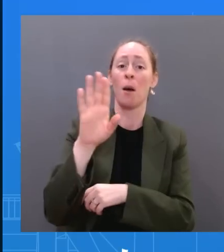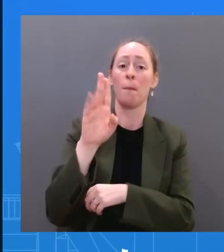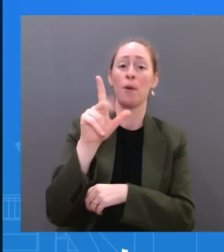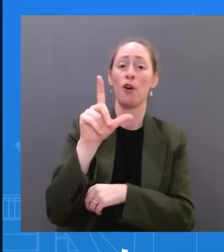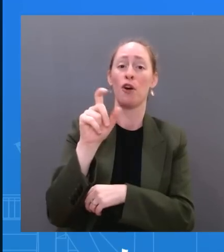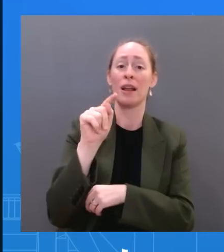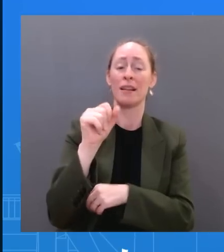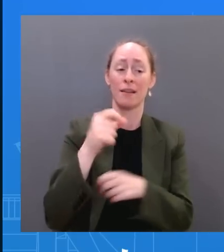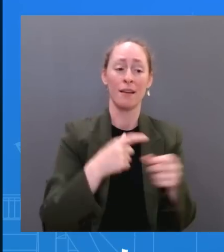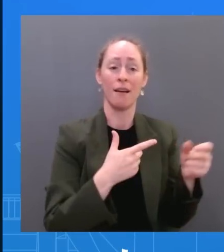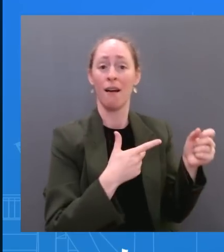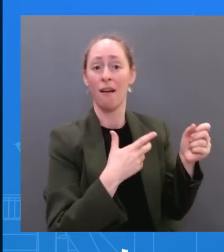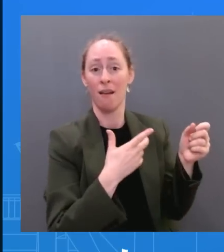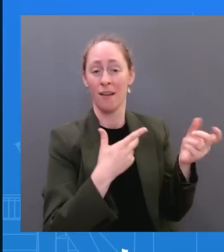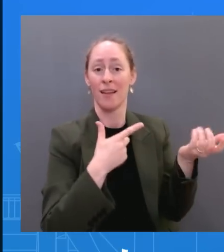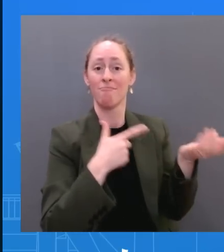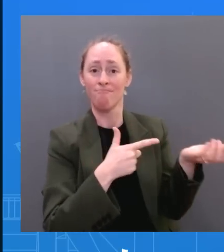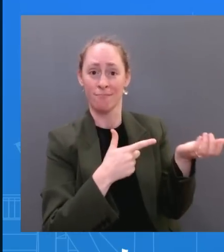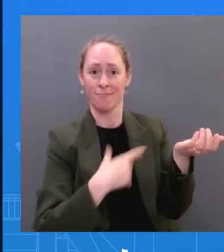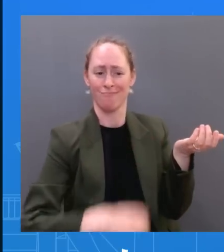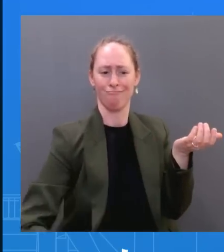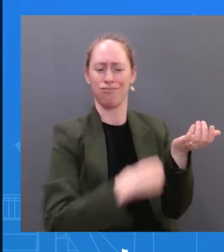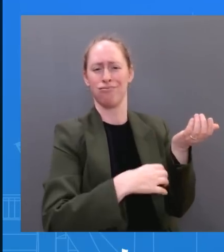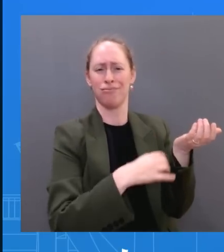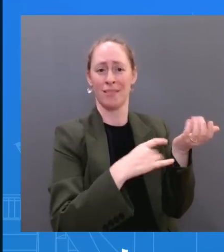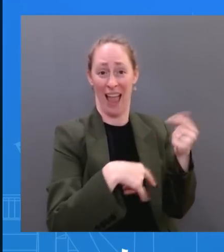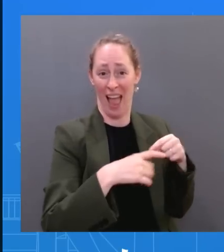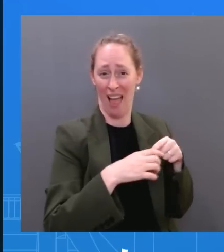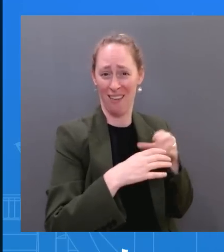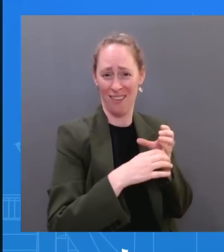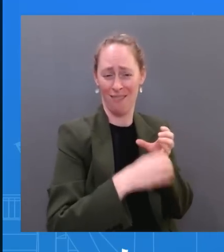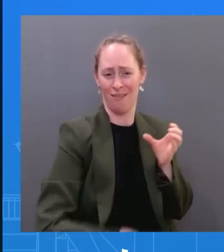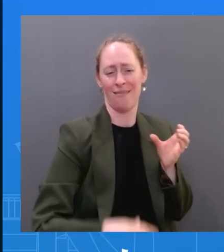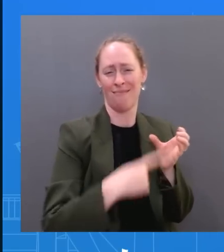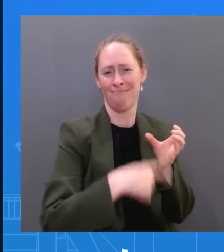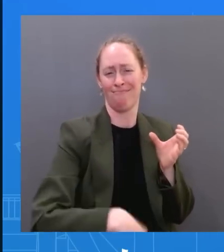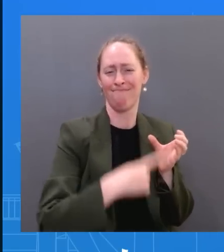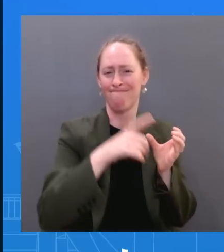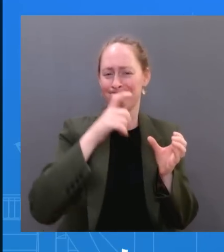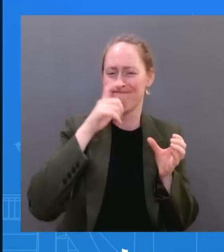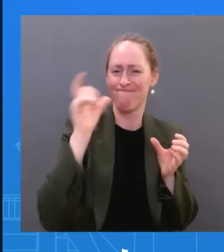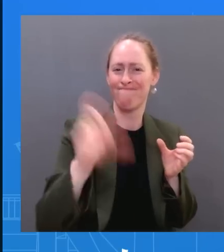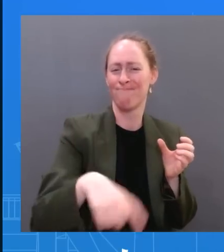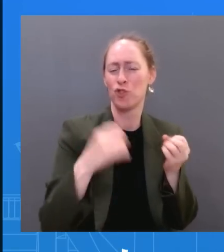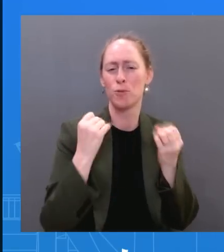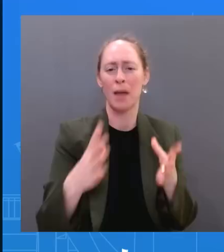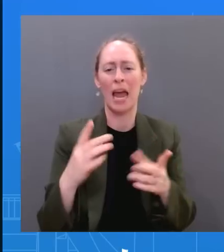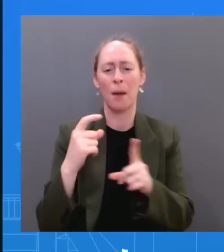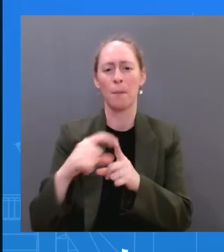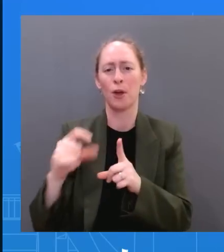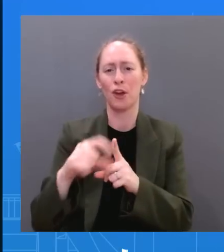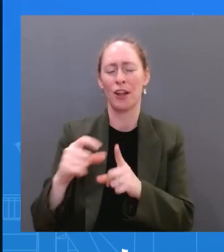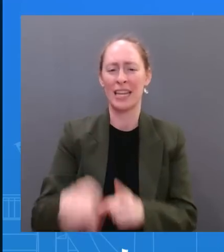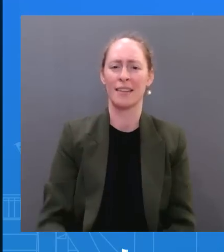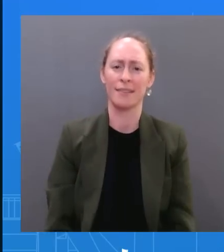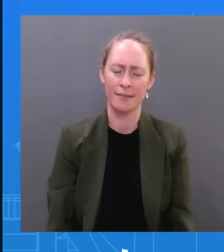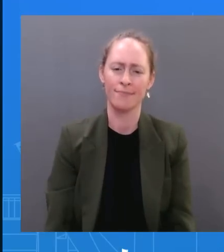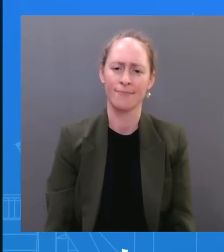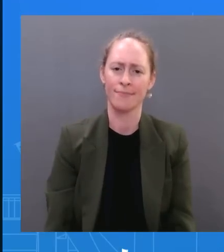This is something that is important -- that has been important throughout the President's career as Vice President, as senator.